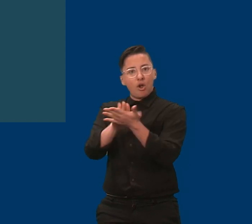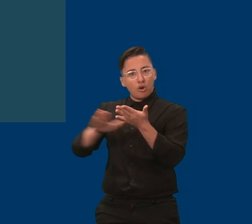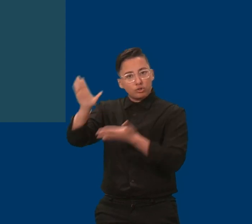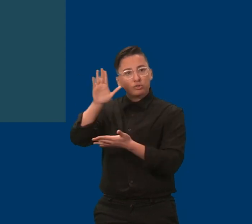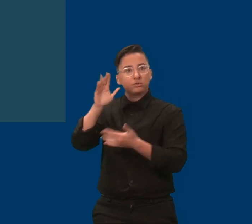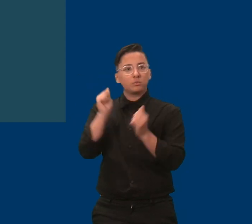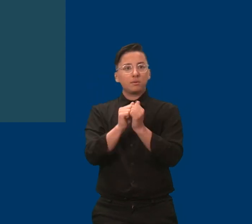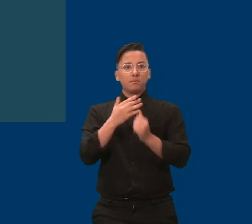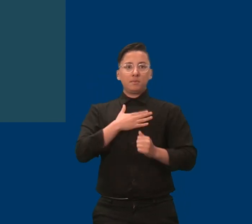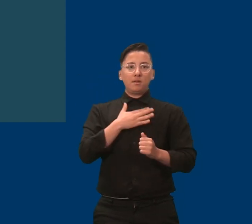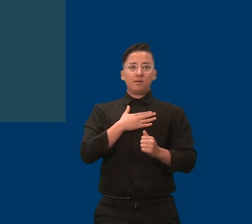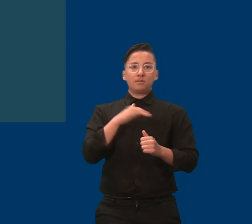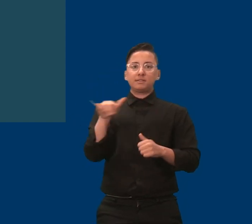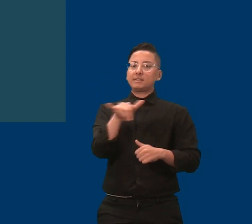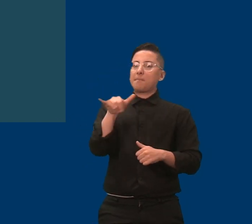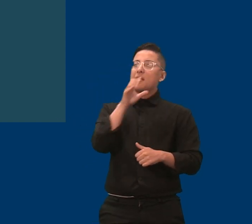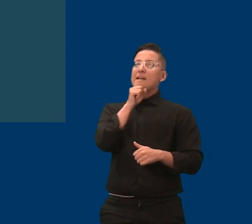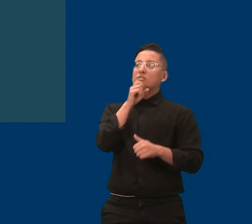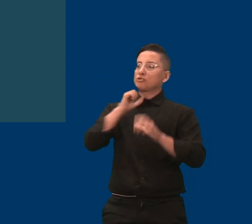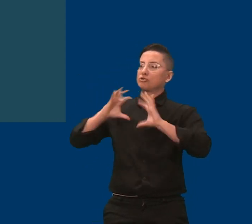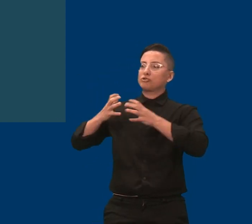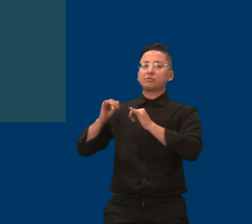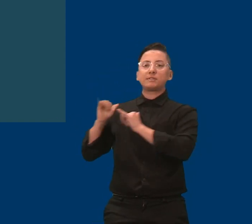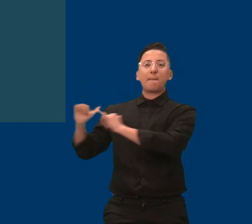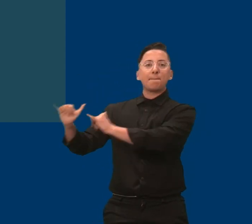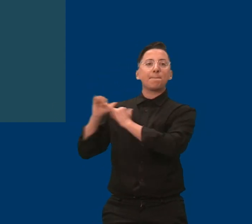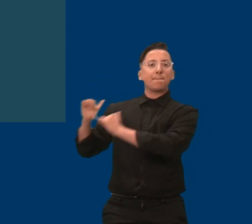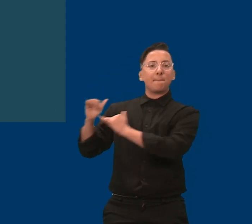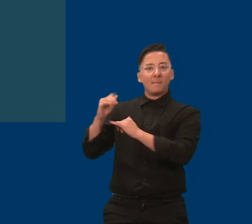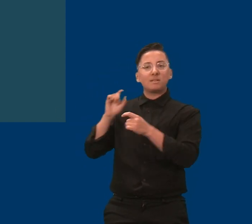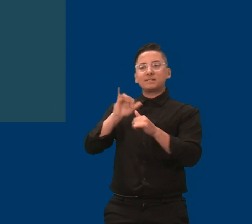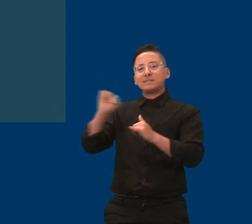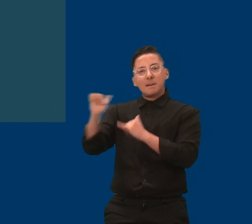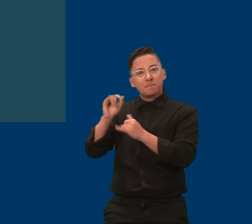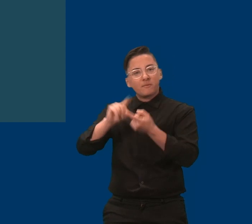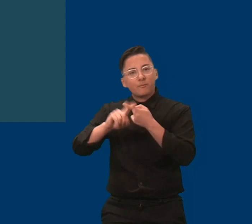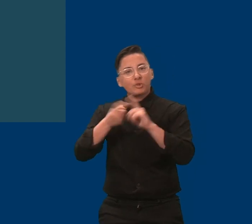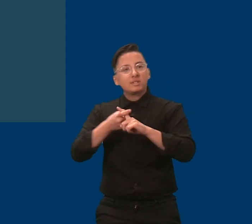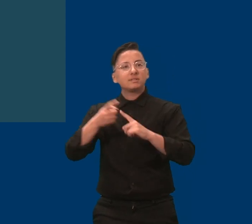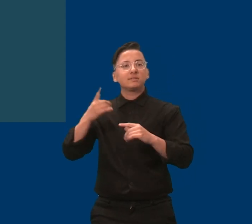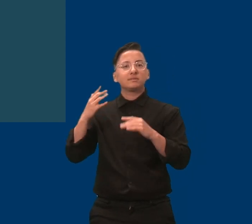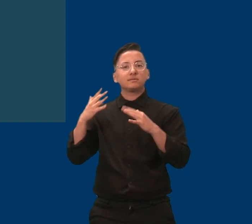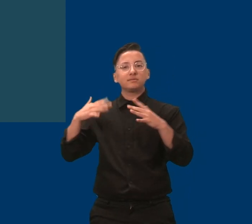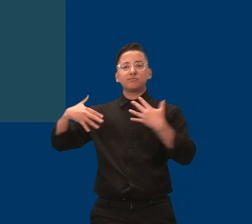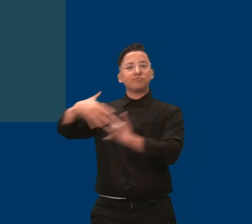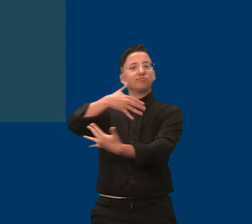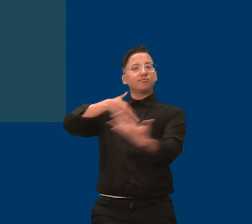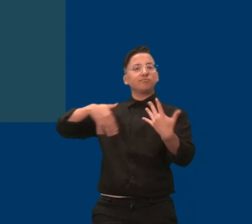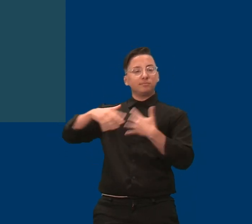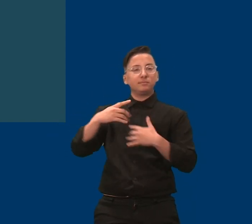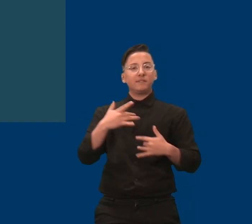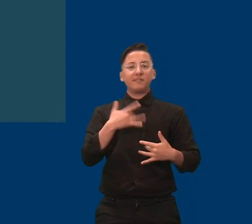create friendships, and be a member of the campus community.